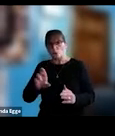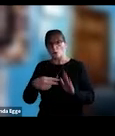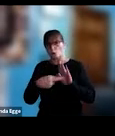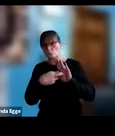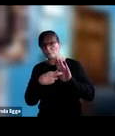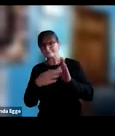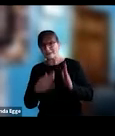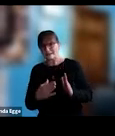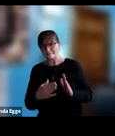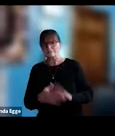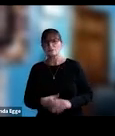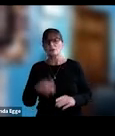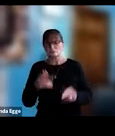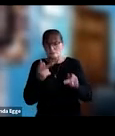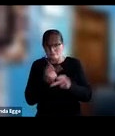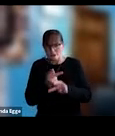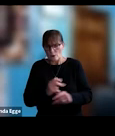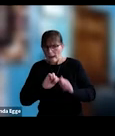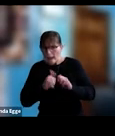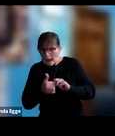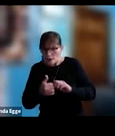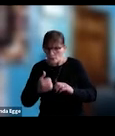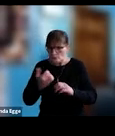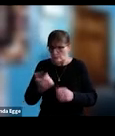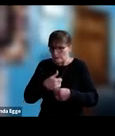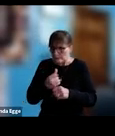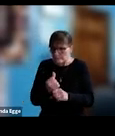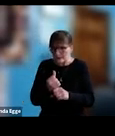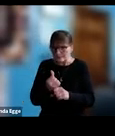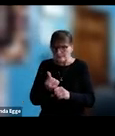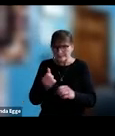is to figure out how we can make this message concise